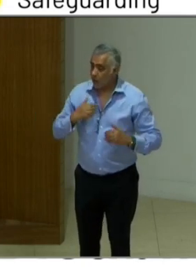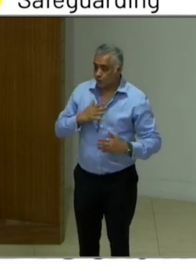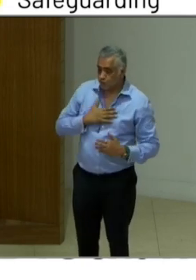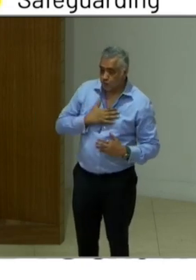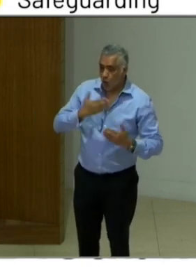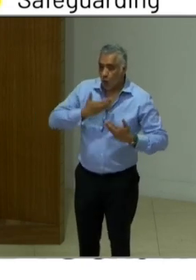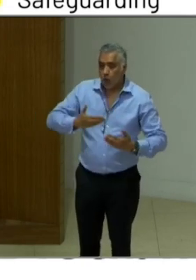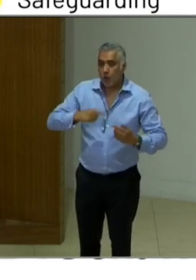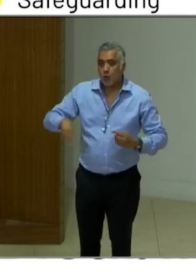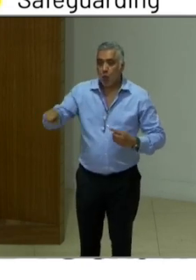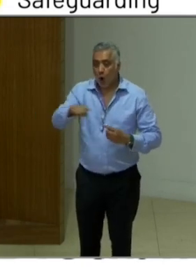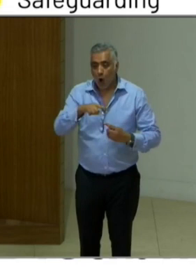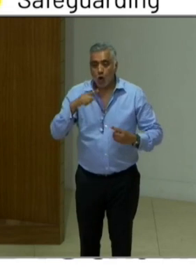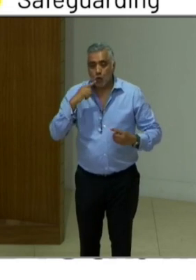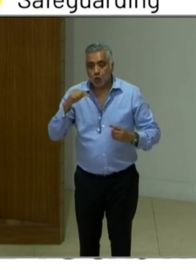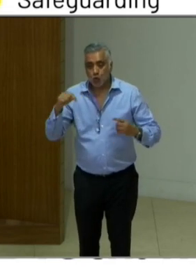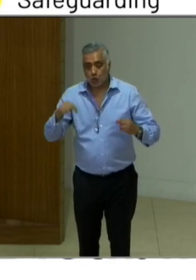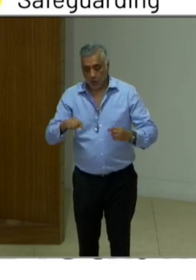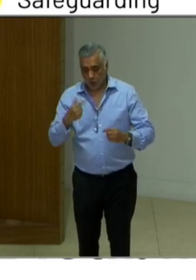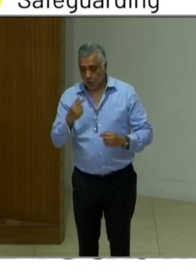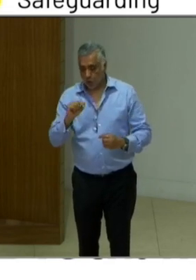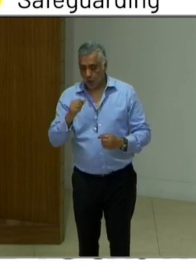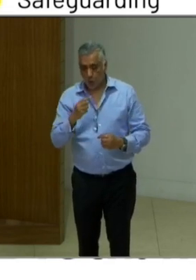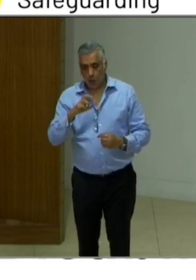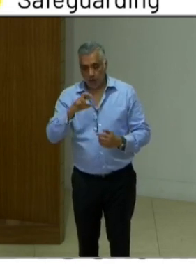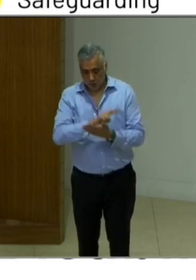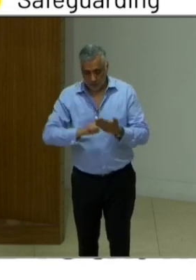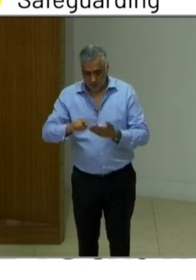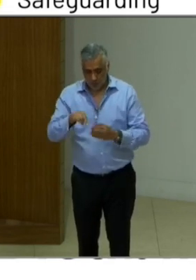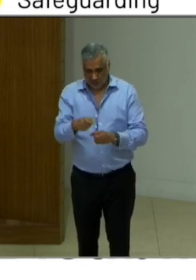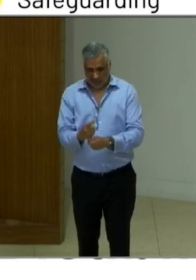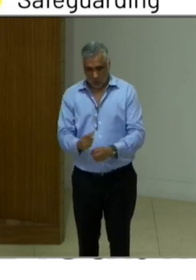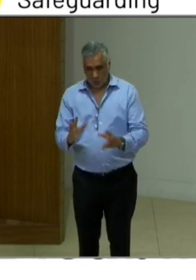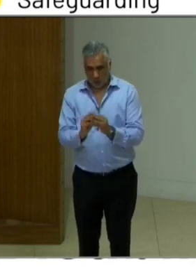you all to the Pontifical Gregorian University for ths annual conference on safeguarding.